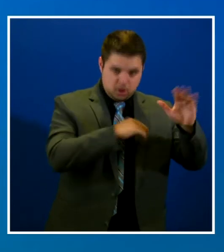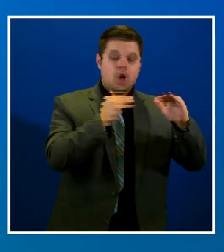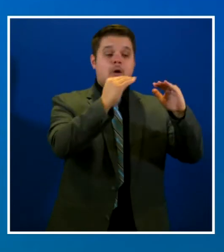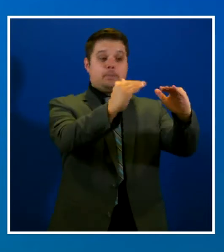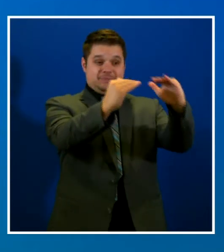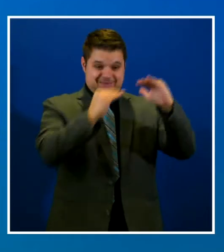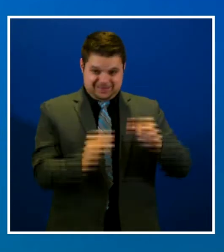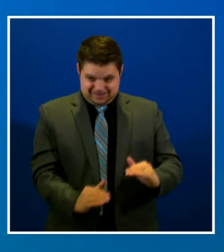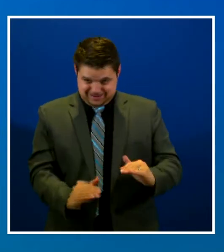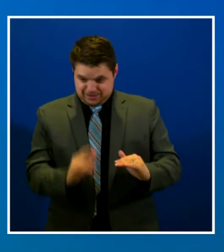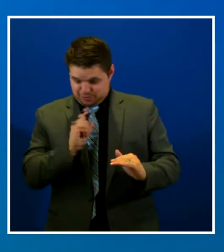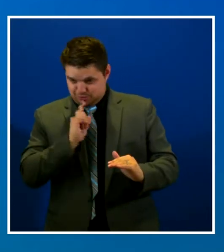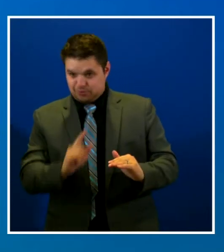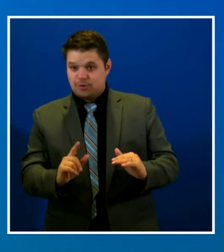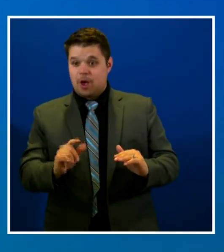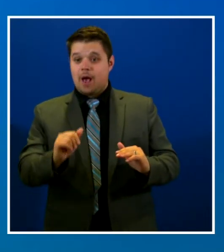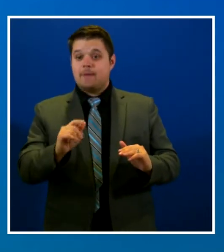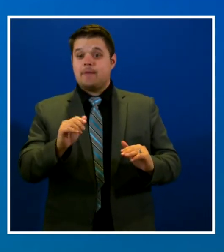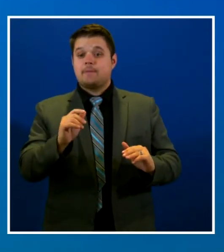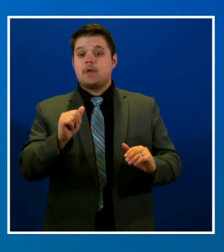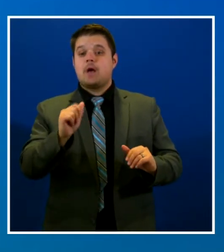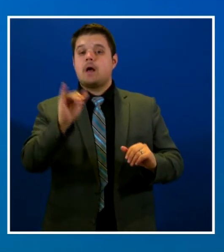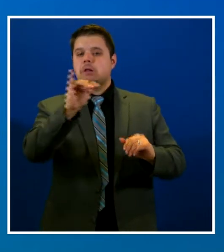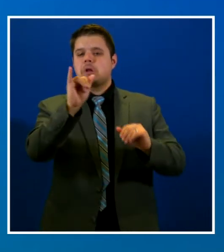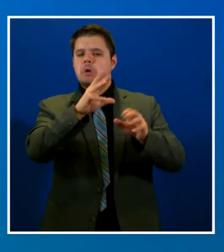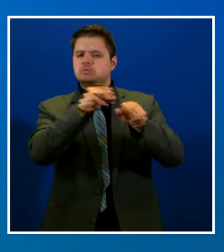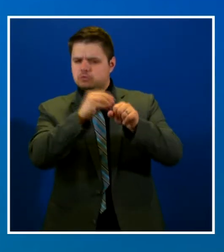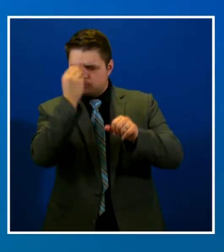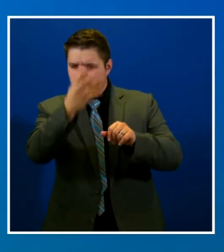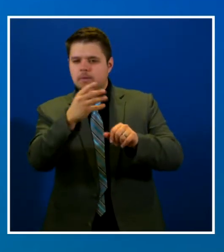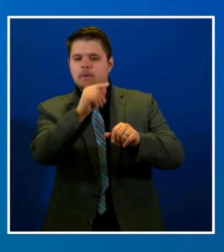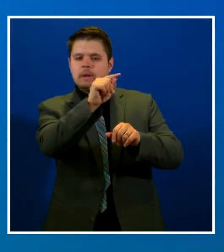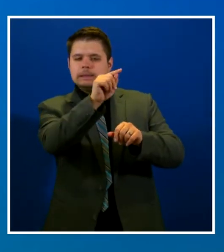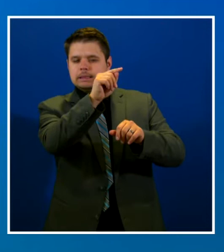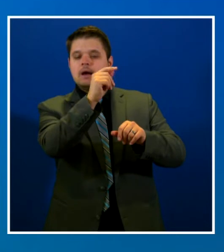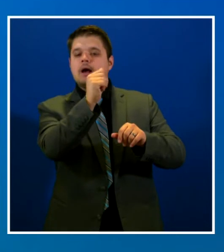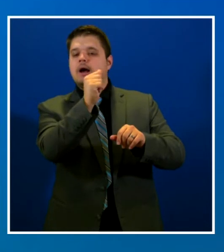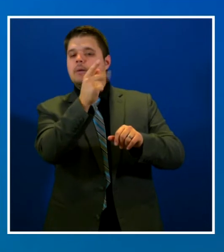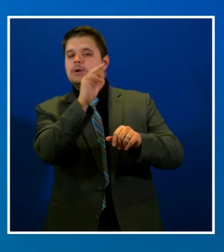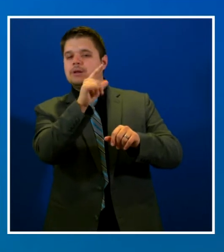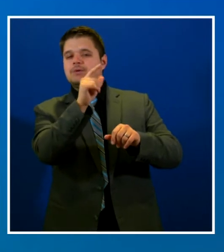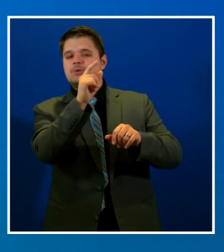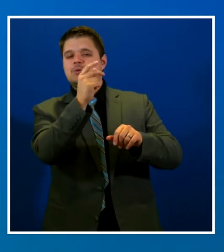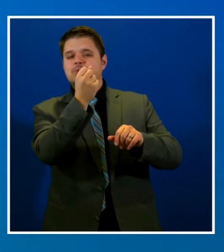in a congregate setting. The state plans to announce some more details on Monday, March 8th.